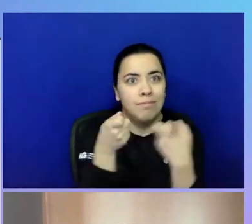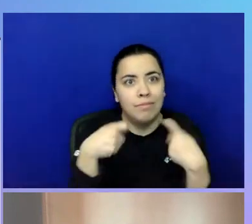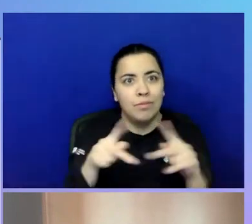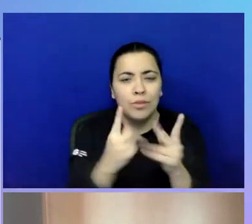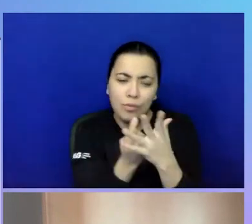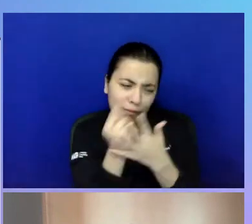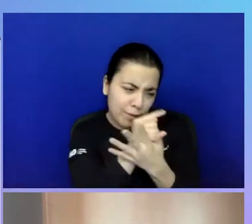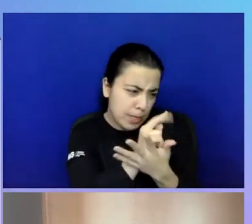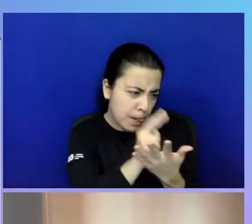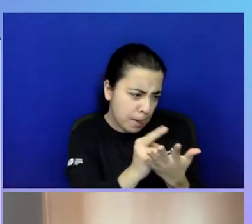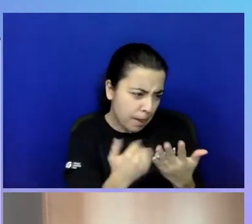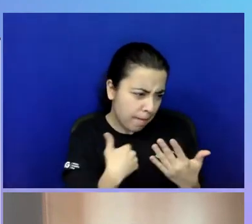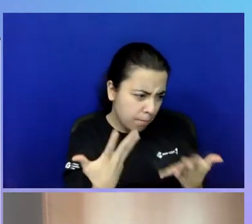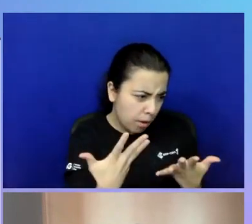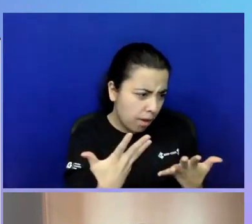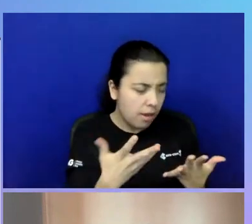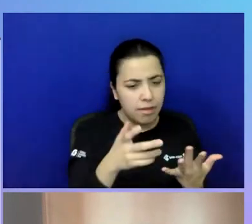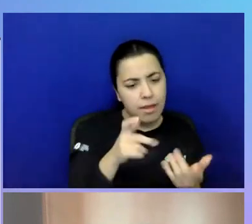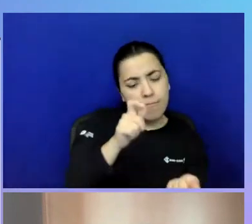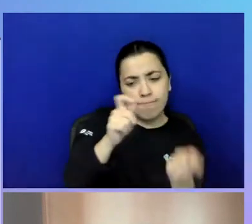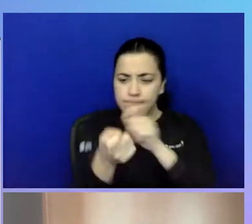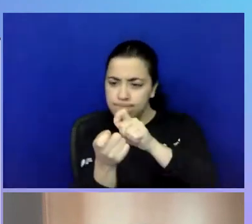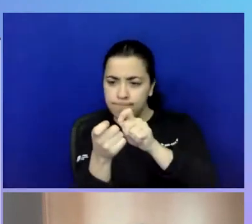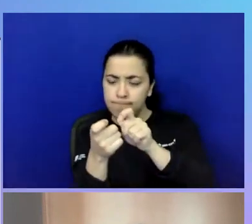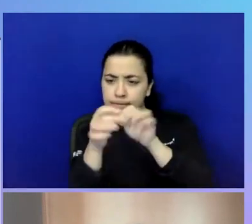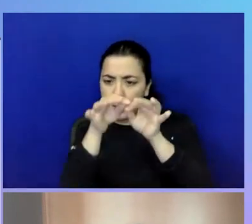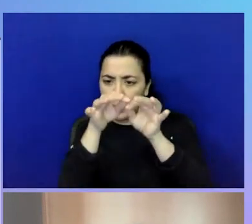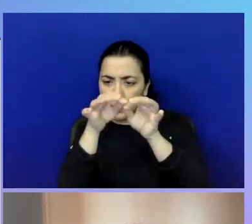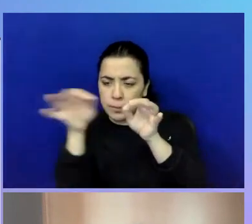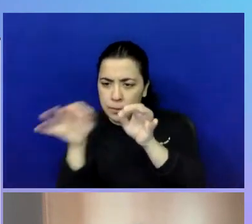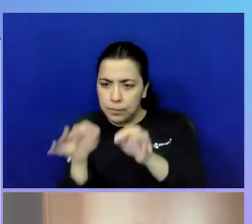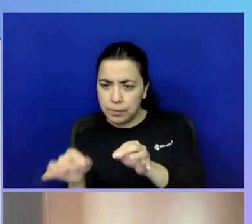rewrite them in angular. And in that process, we were able to